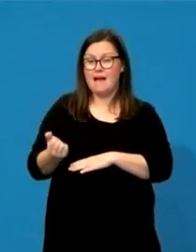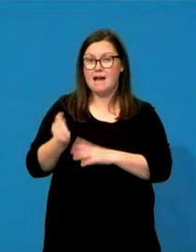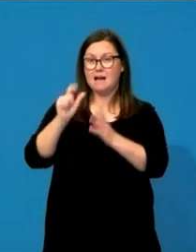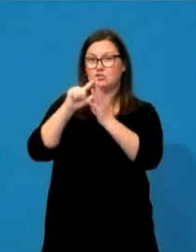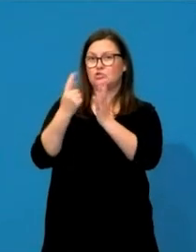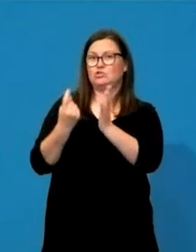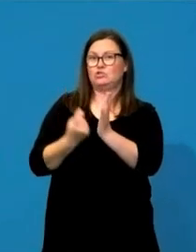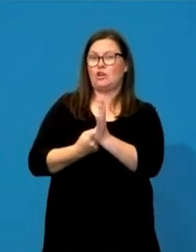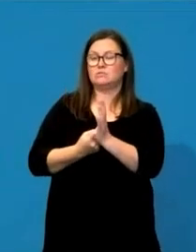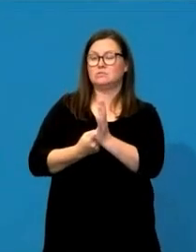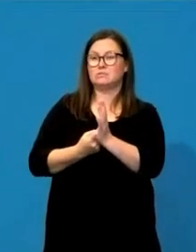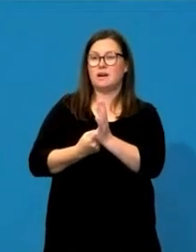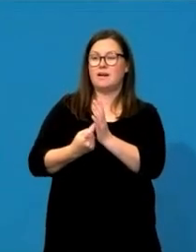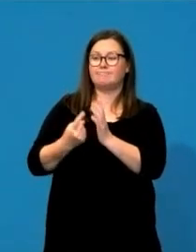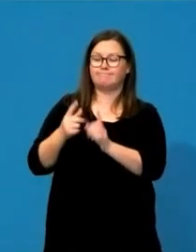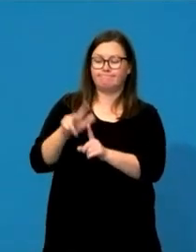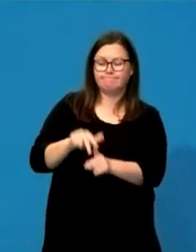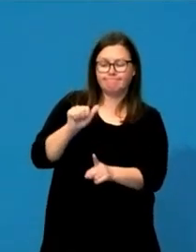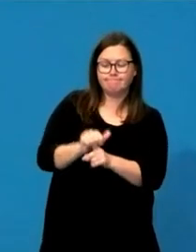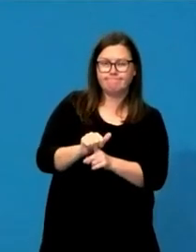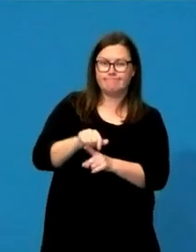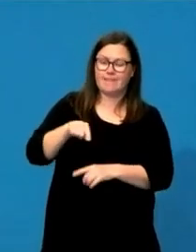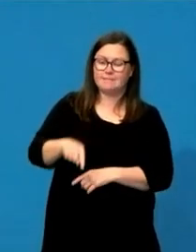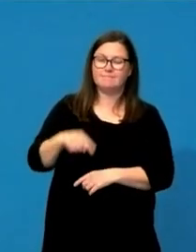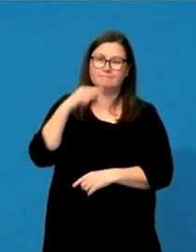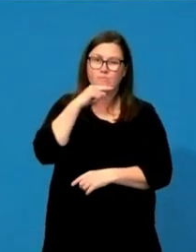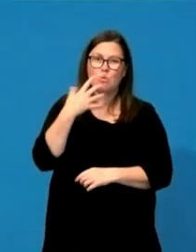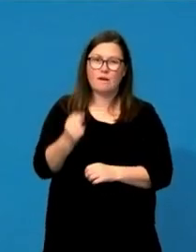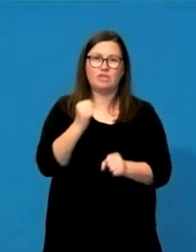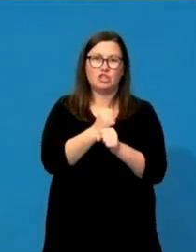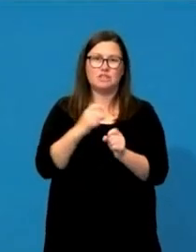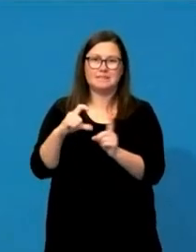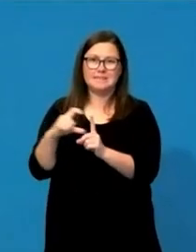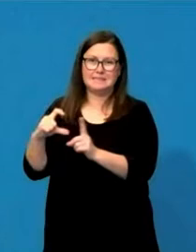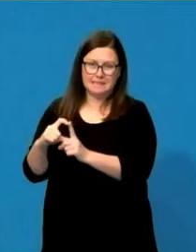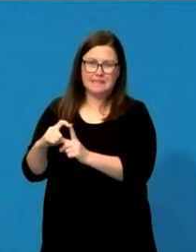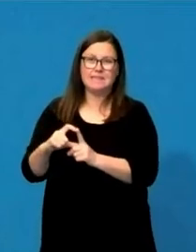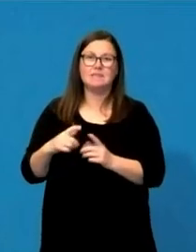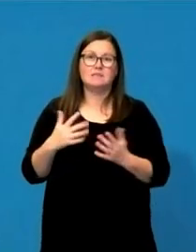had GDD, and then, yeah, from there we had the interview and,